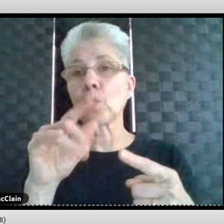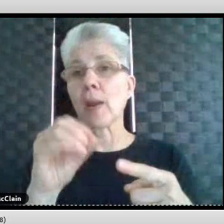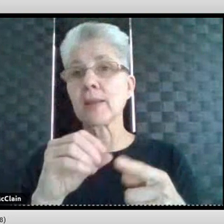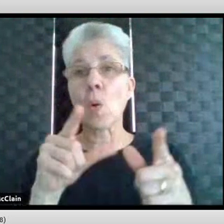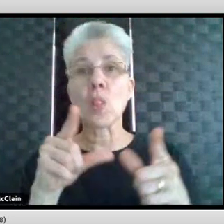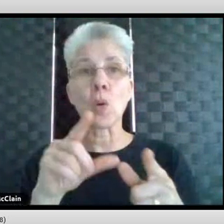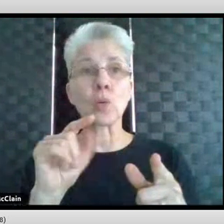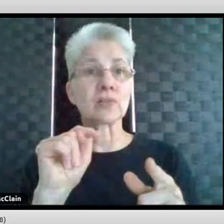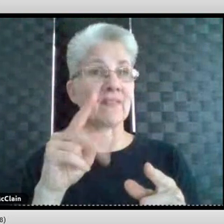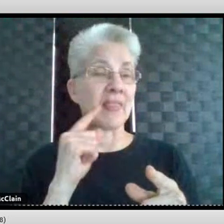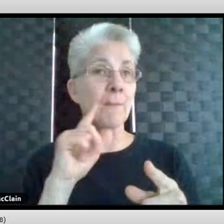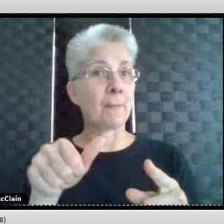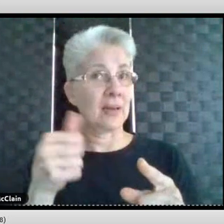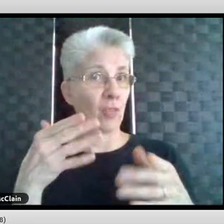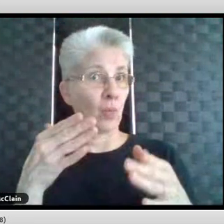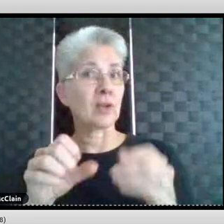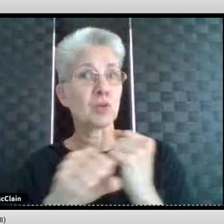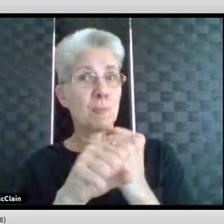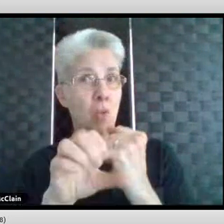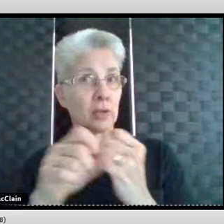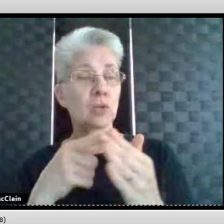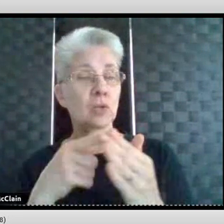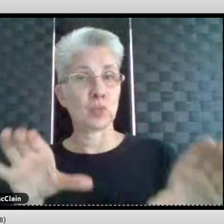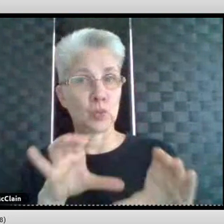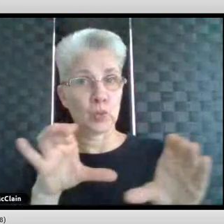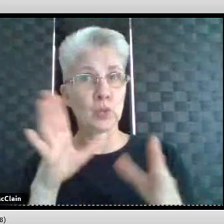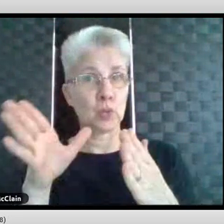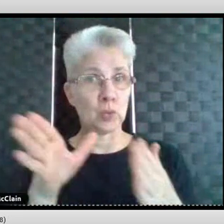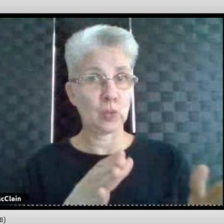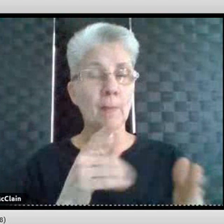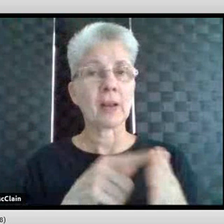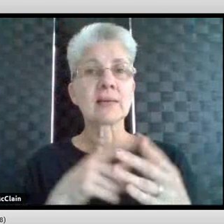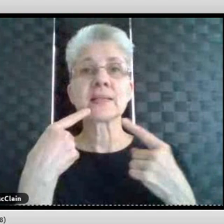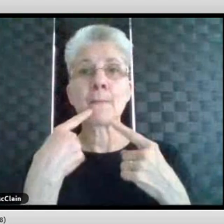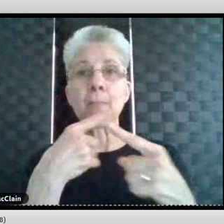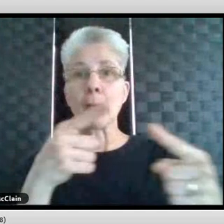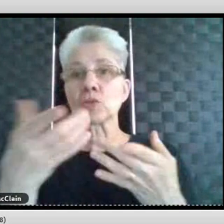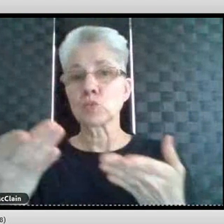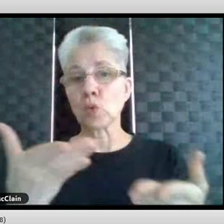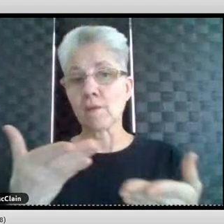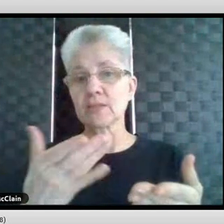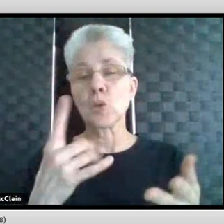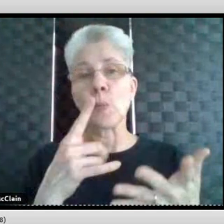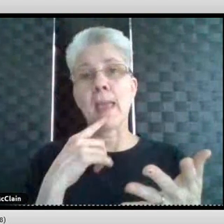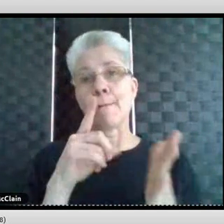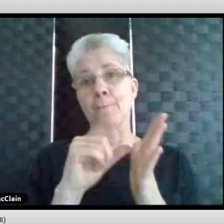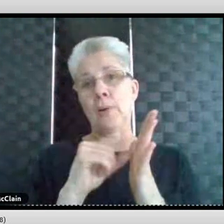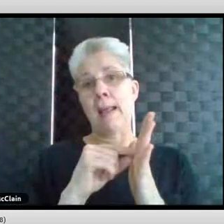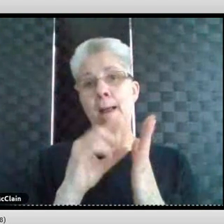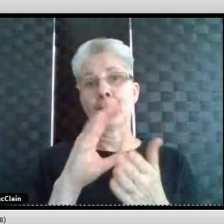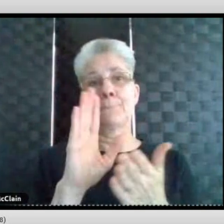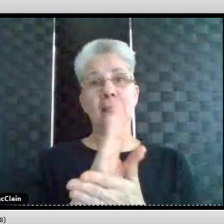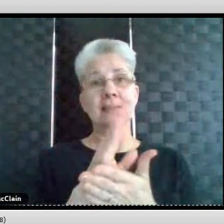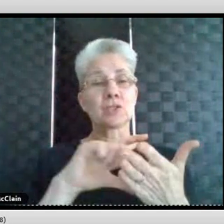that might be another way to market what you're gonna do, because it's public service. You might print up little business cards with just the name of the library